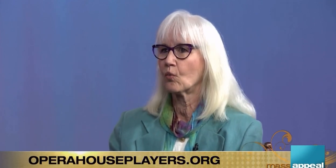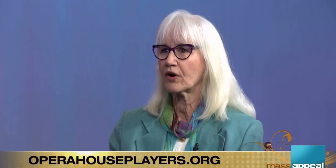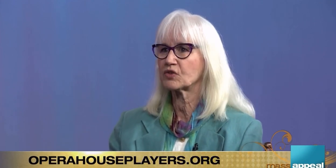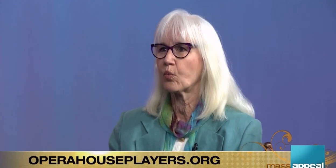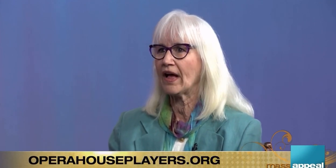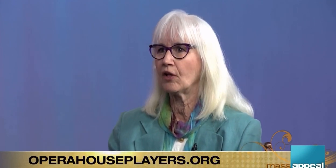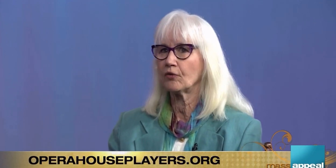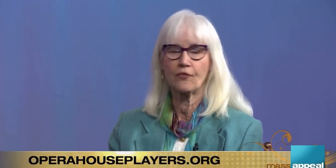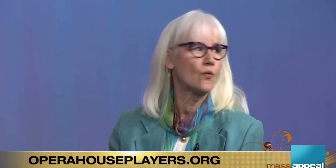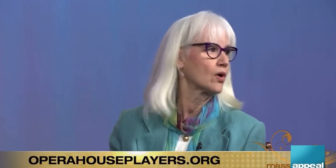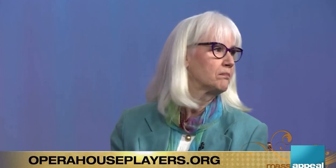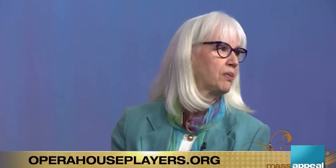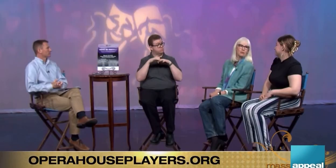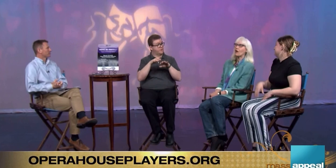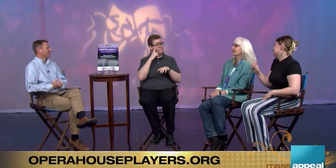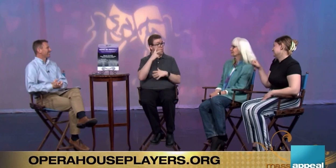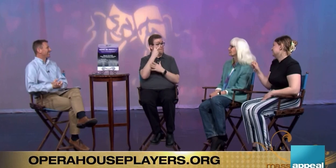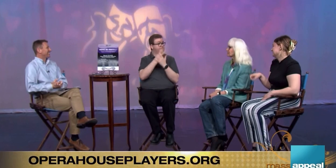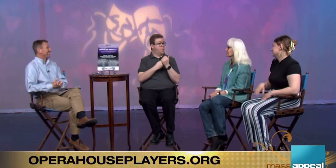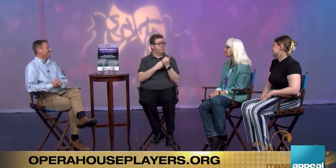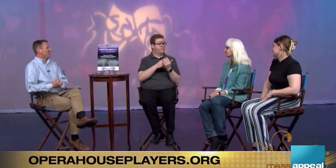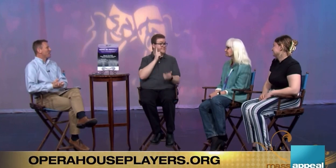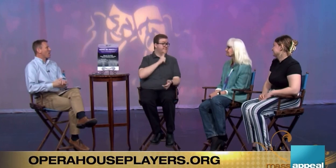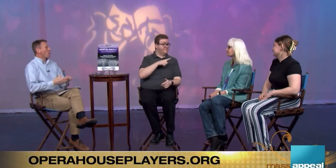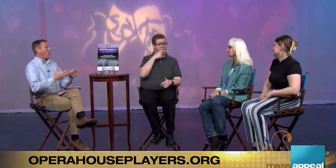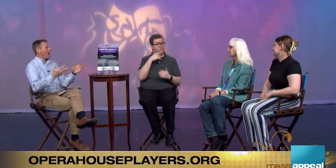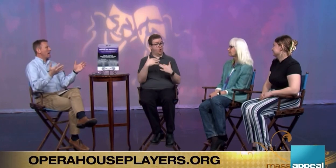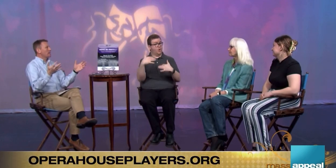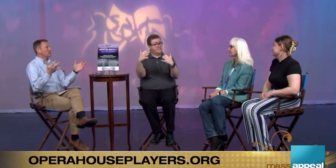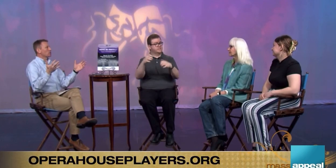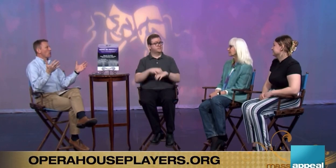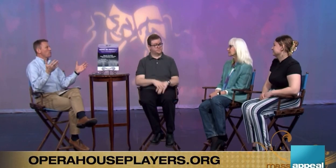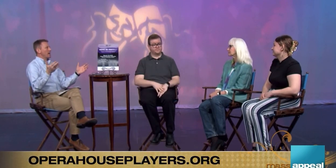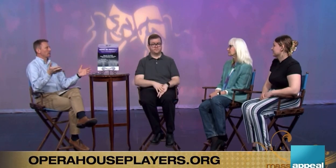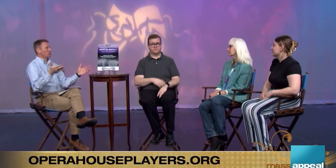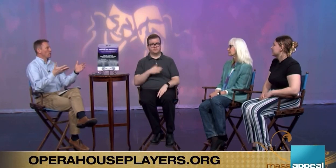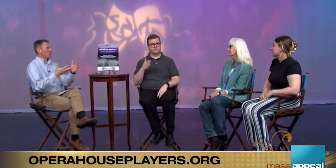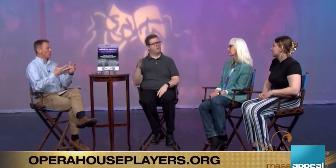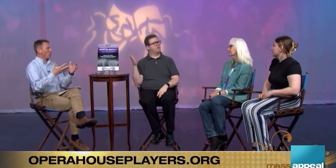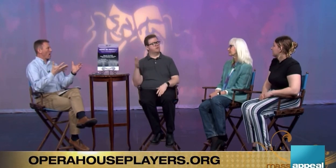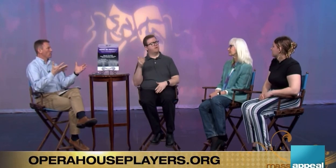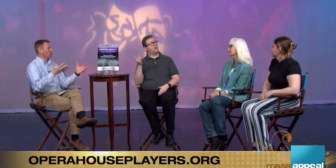works well for both audiences. Now why the show Next to Normal? Why was this